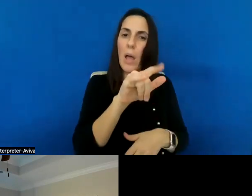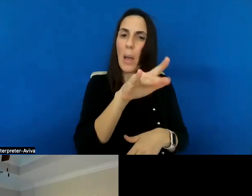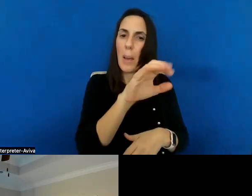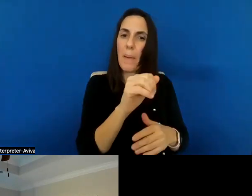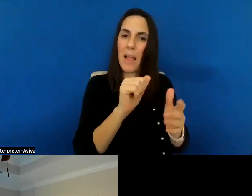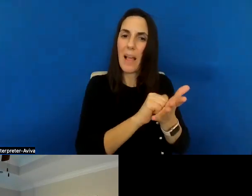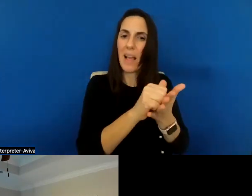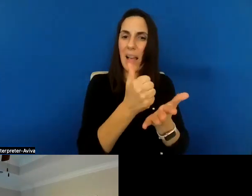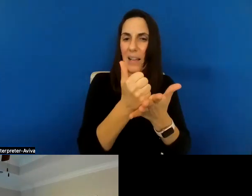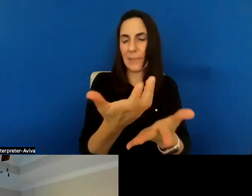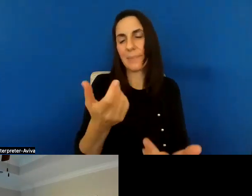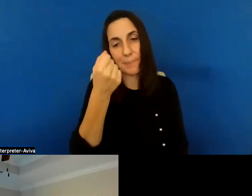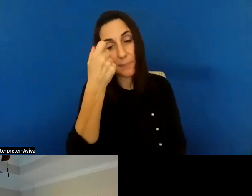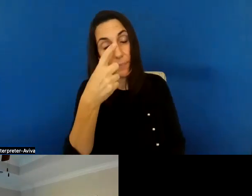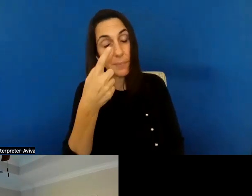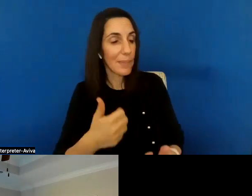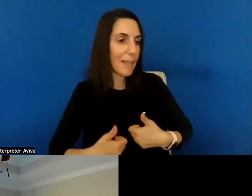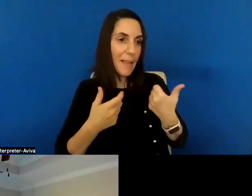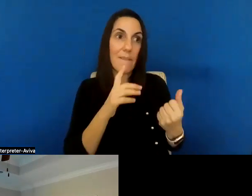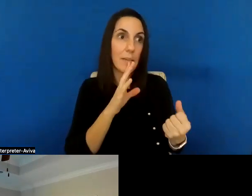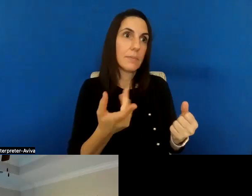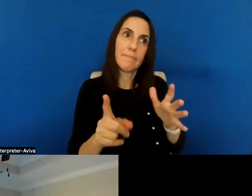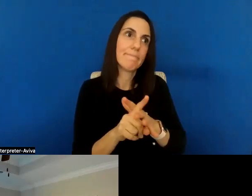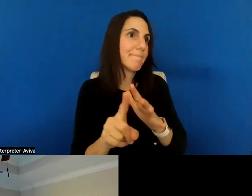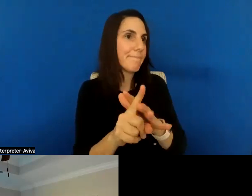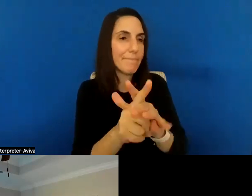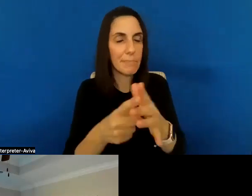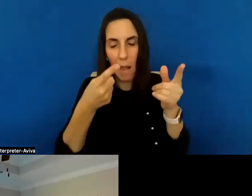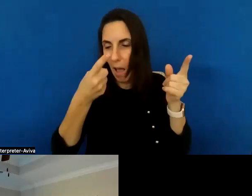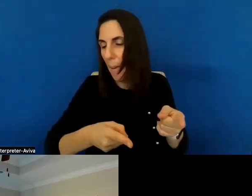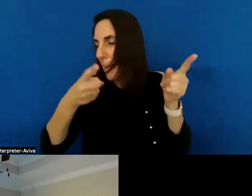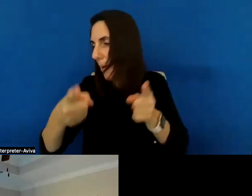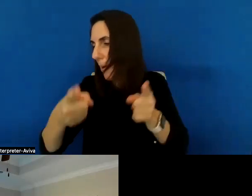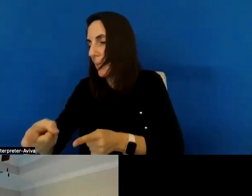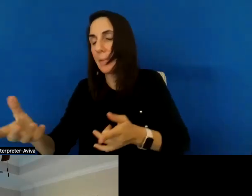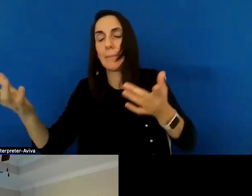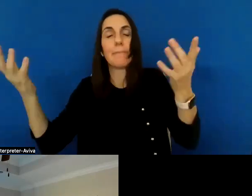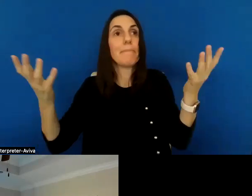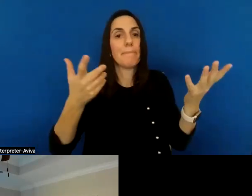11:13:55 Well, life is full of those. So you know, it's it's been more than just one, you know. 11:13:58 Unfortunately, yeah.